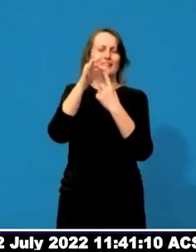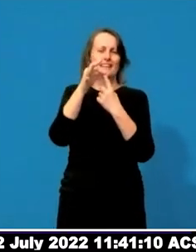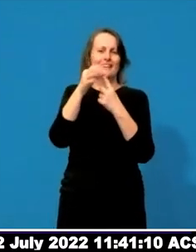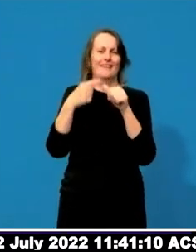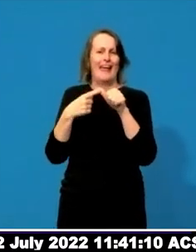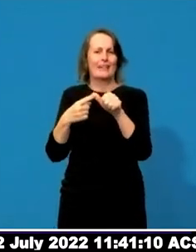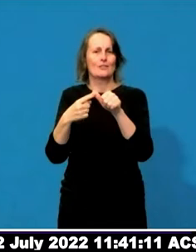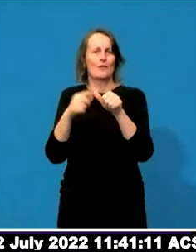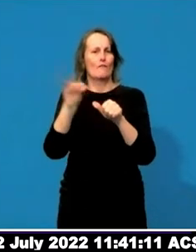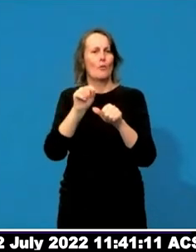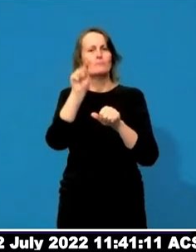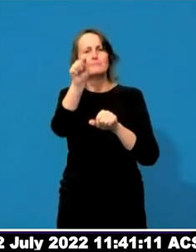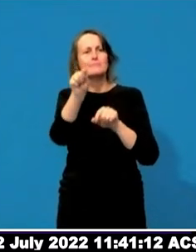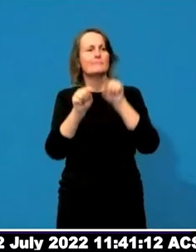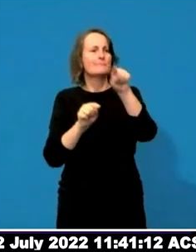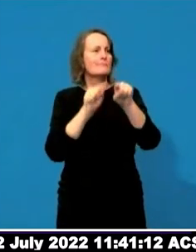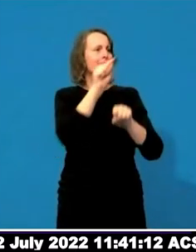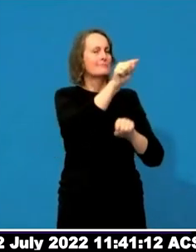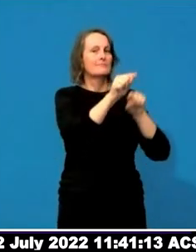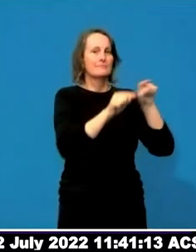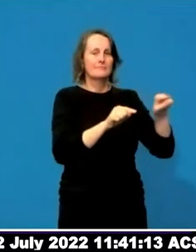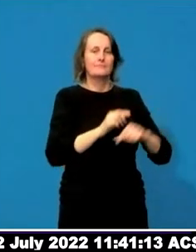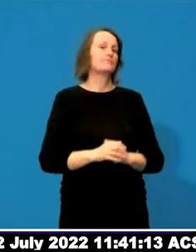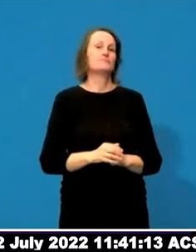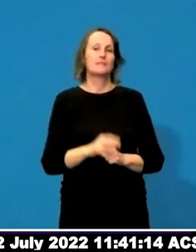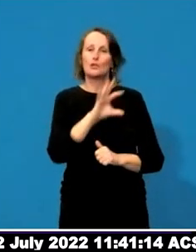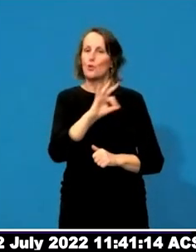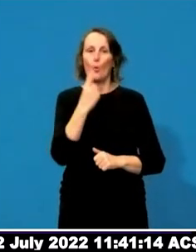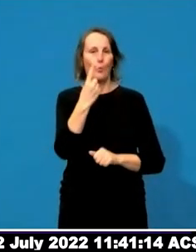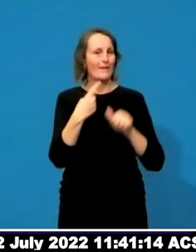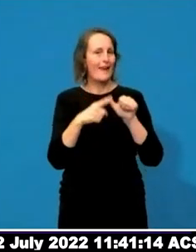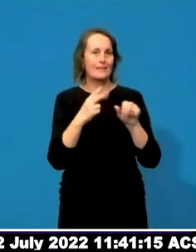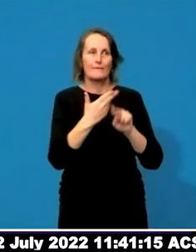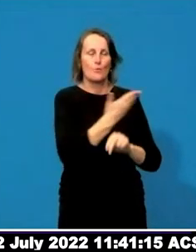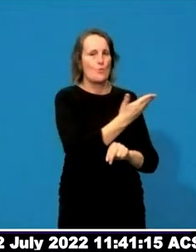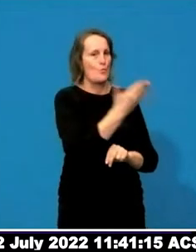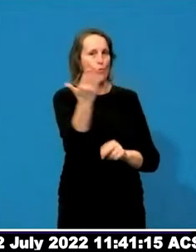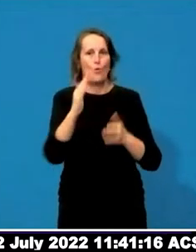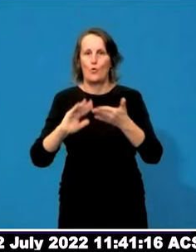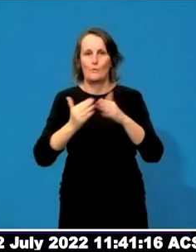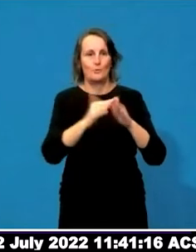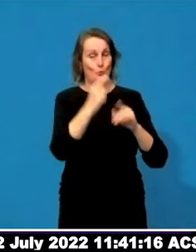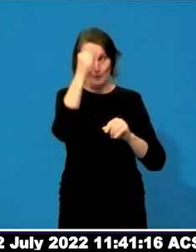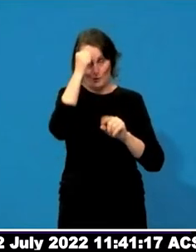It's - one-size-fits all approach has not worked well previously. Thank you.